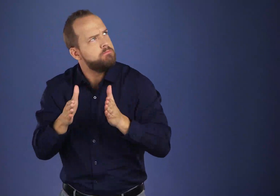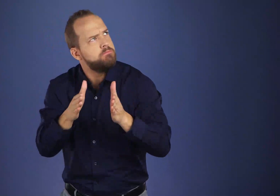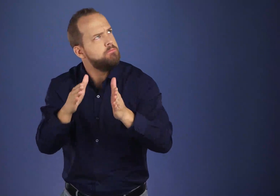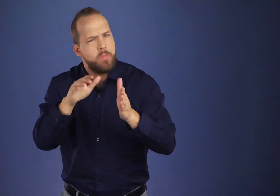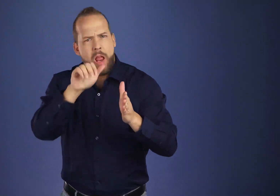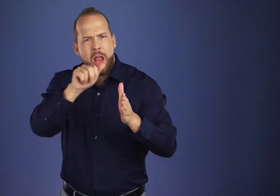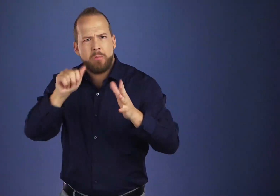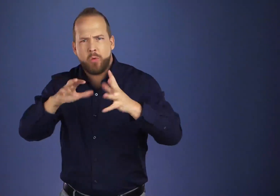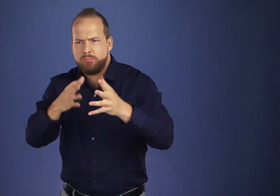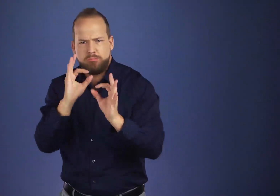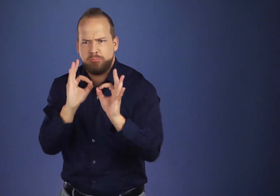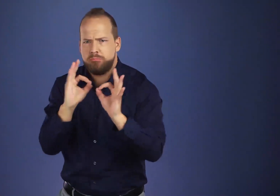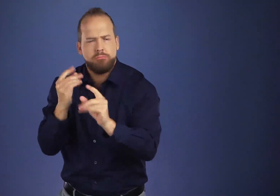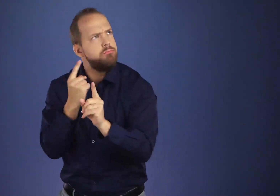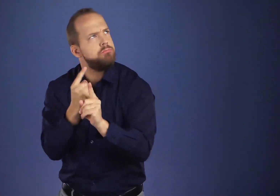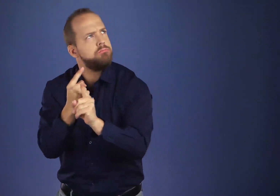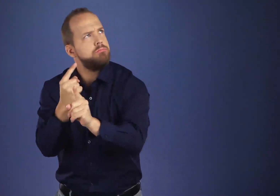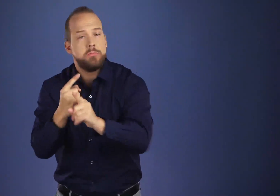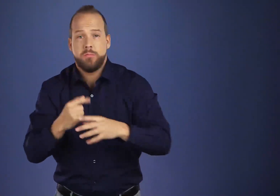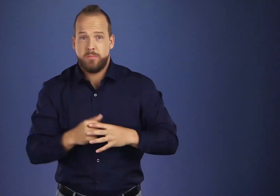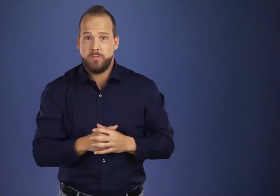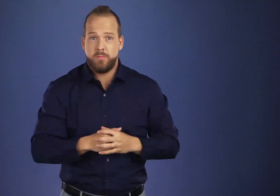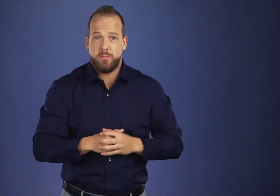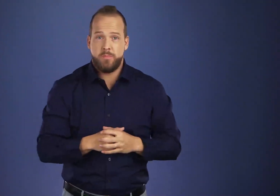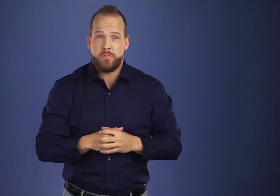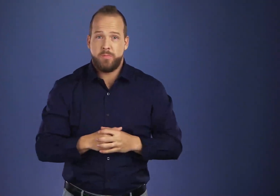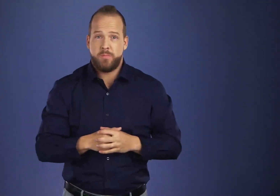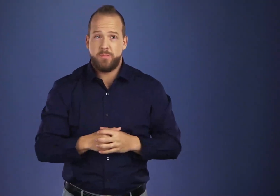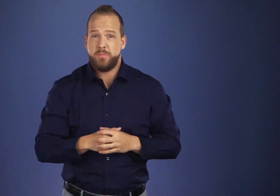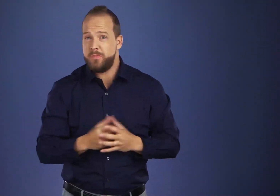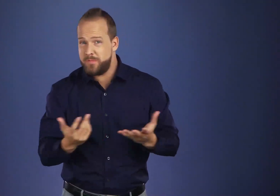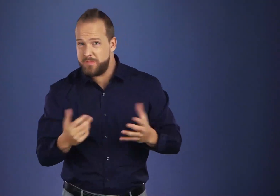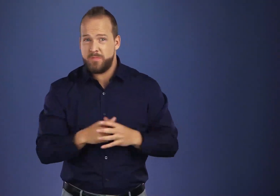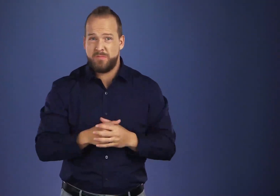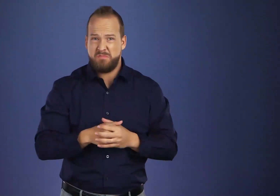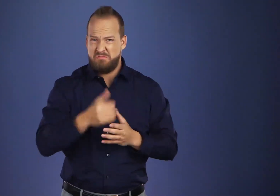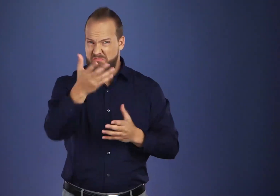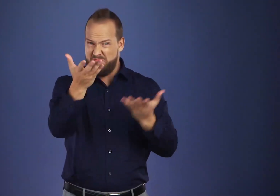Already a willingness has been achieved to cast out one's own will,